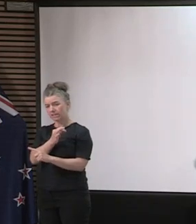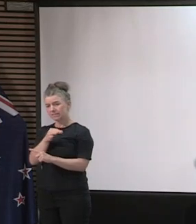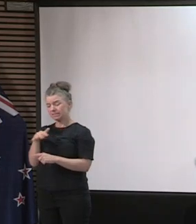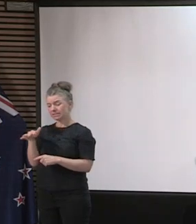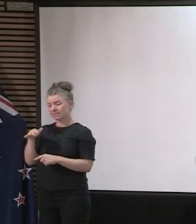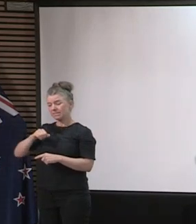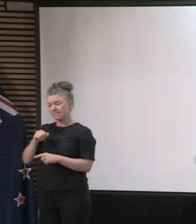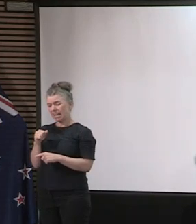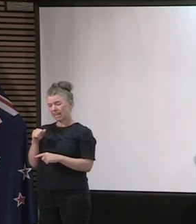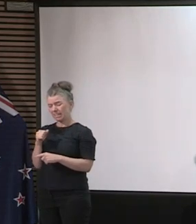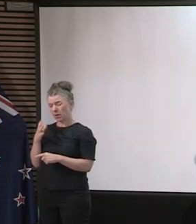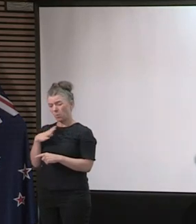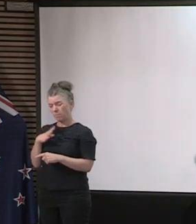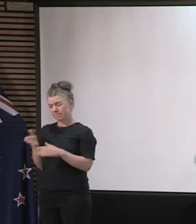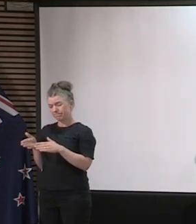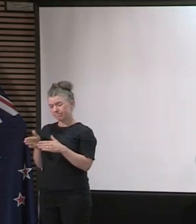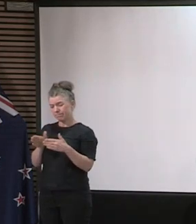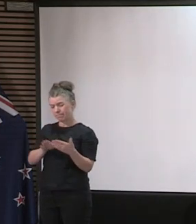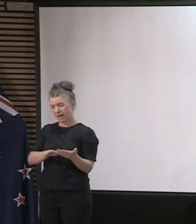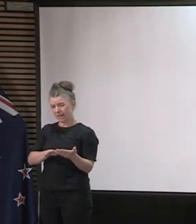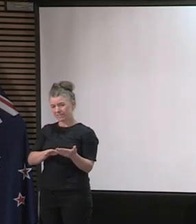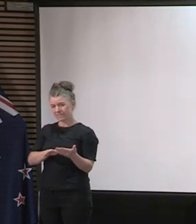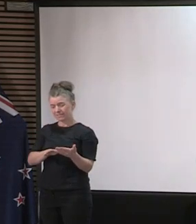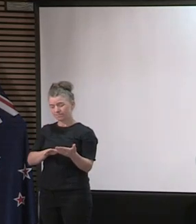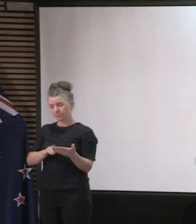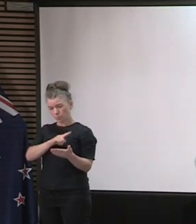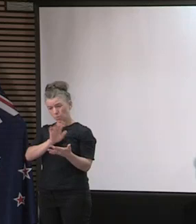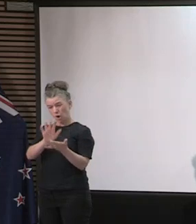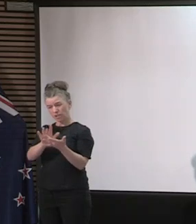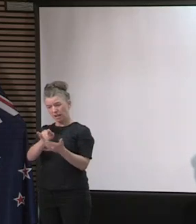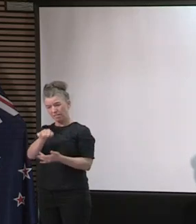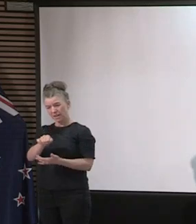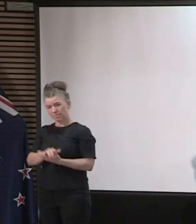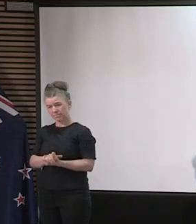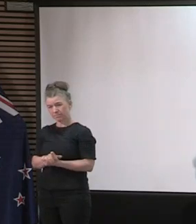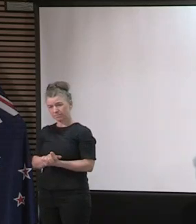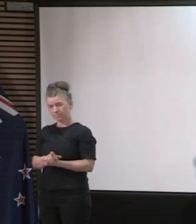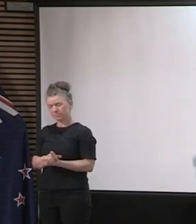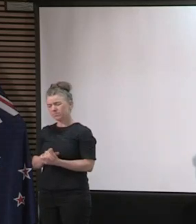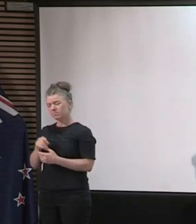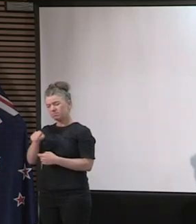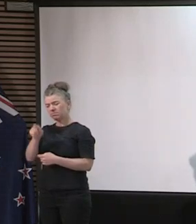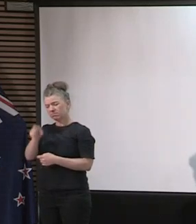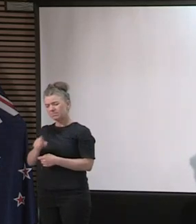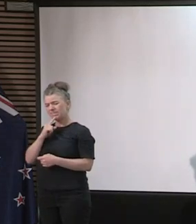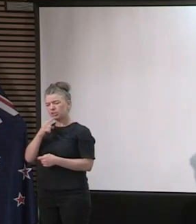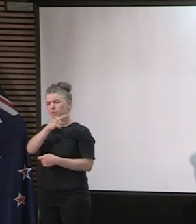Have you been in touch with the Dunedin - the family connected to the fatality? They were on radio